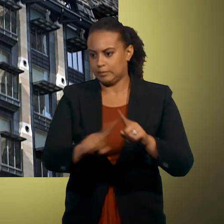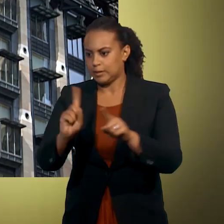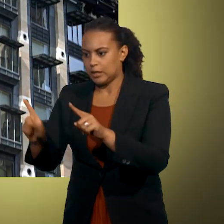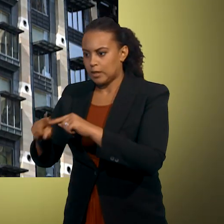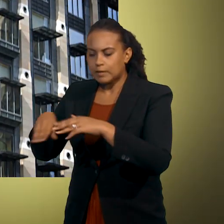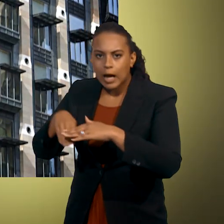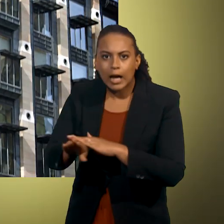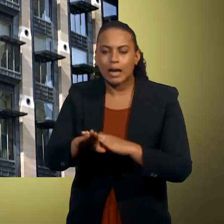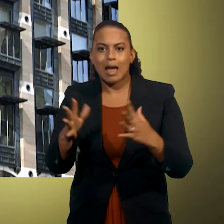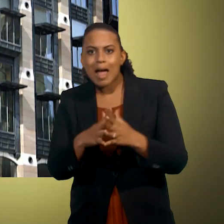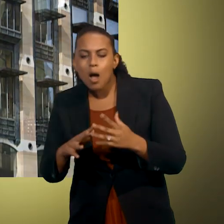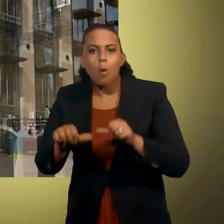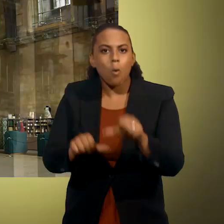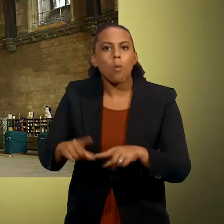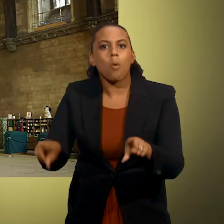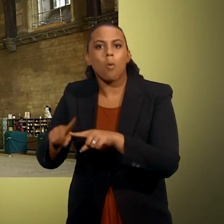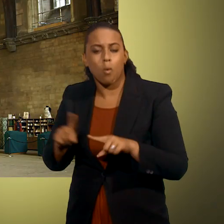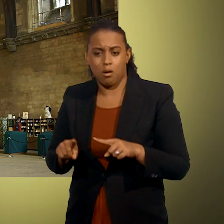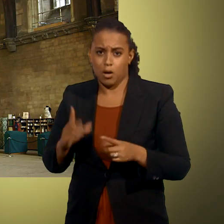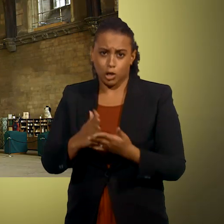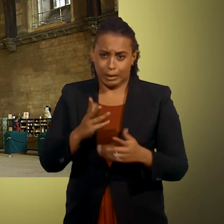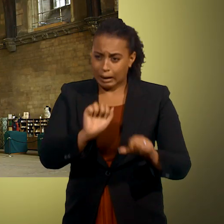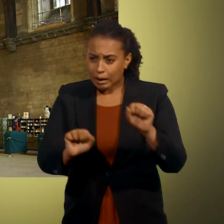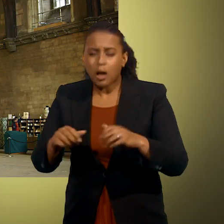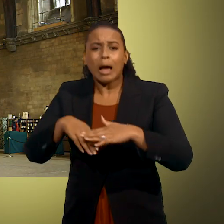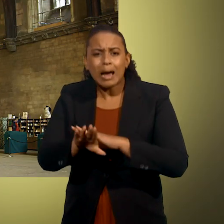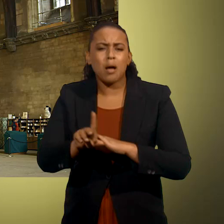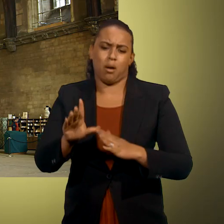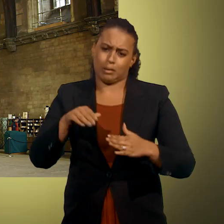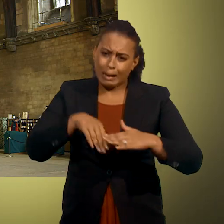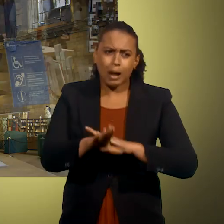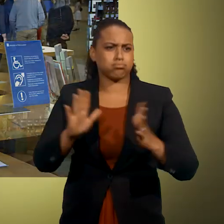measures in place to ensure you have an enjoyable and memorable visit.